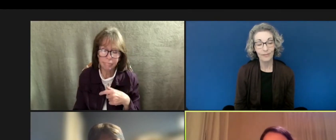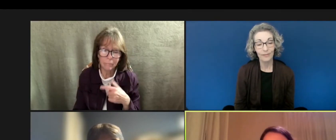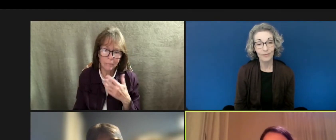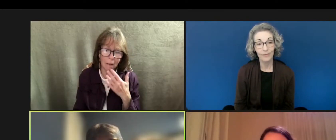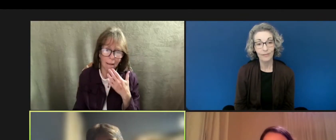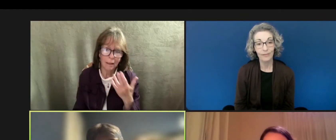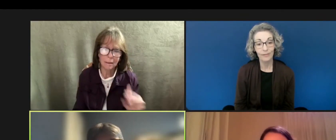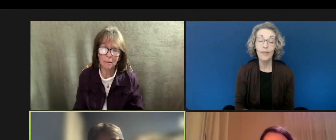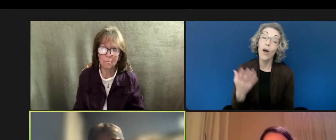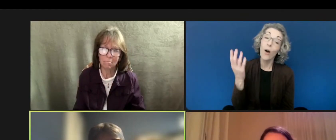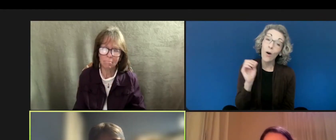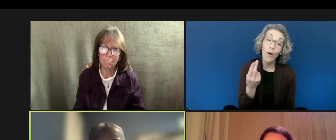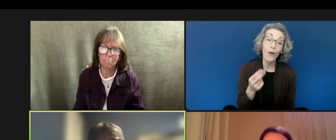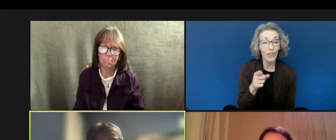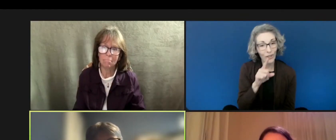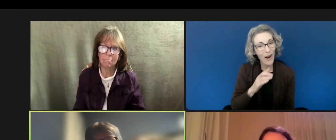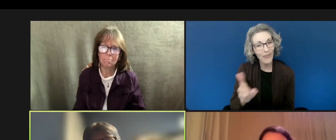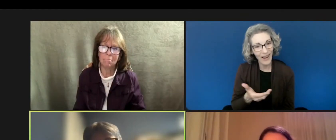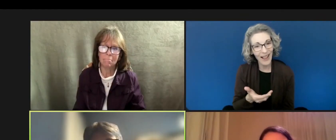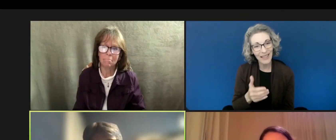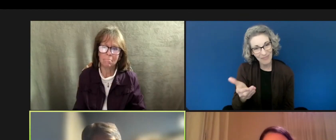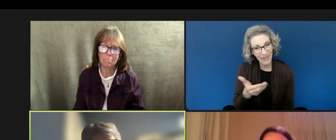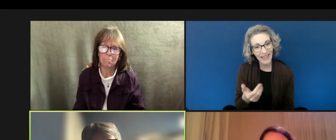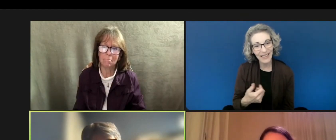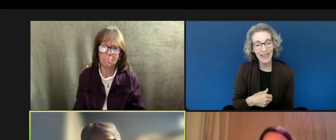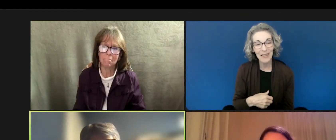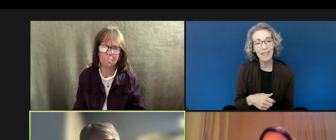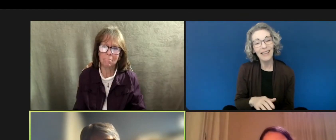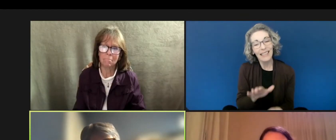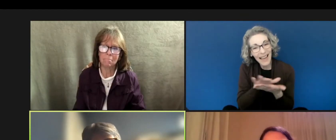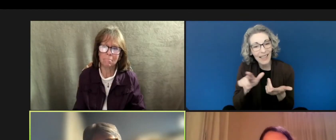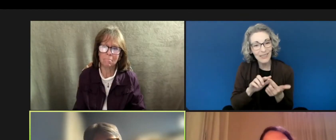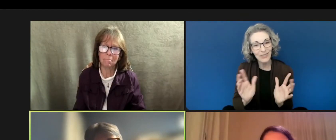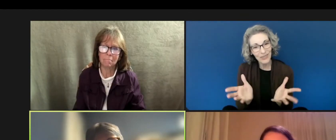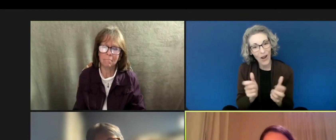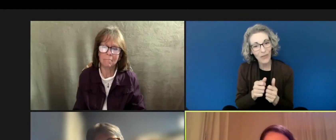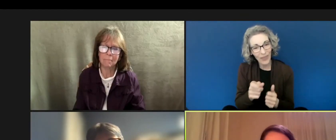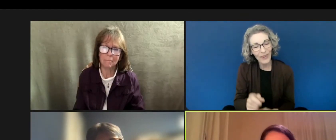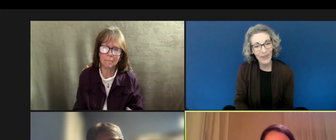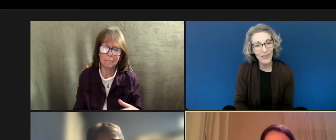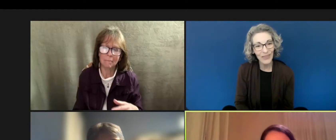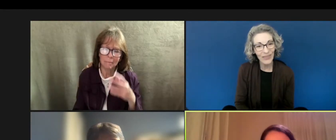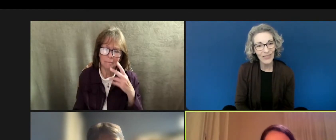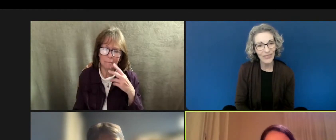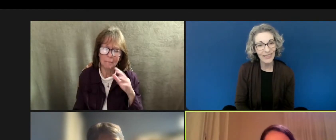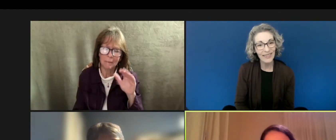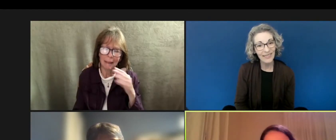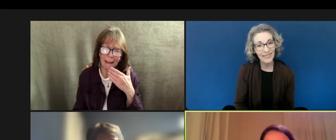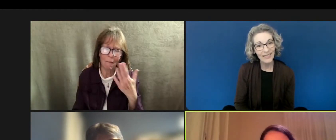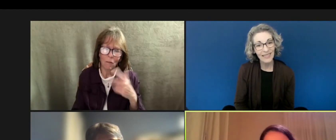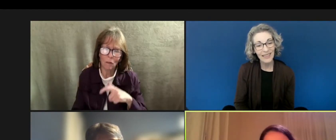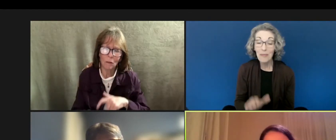You're welcome, welcome, lovely talking to you. Thanks to you, too, thank you for your time. Good luck Angela. Bye, bye-bye.